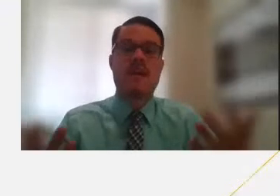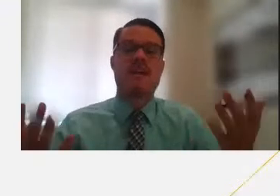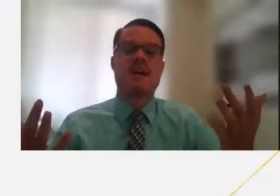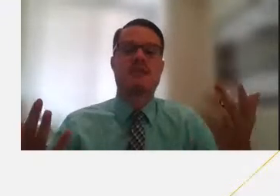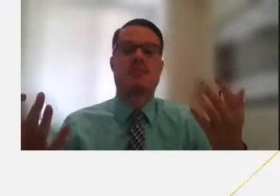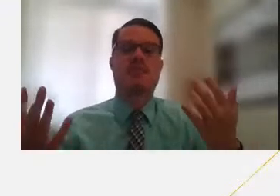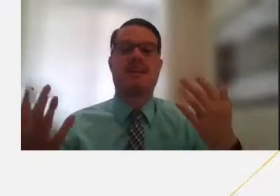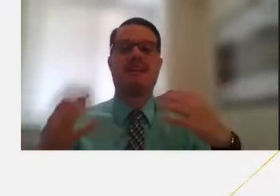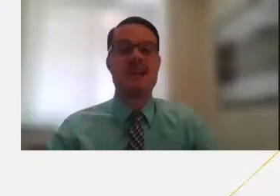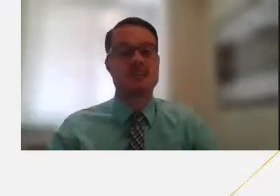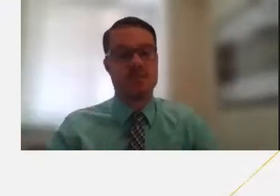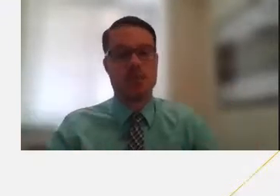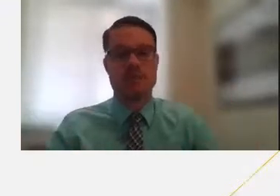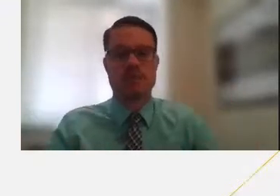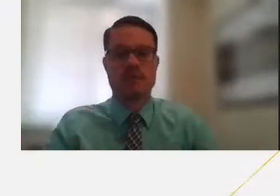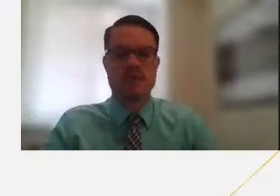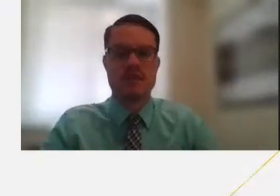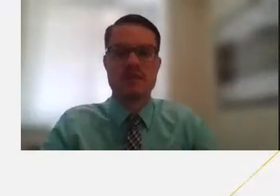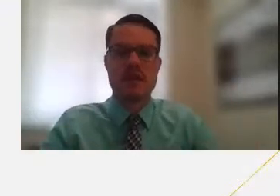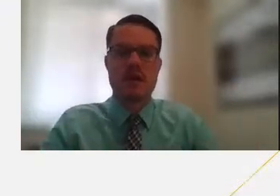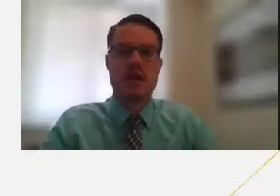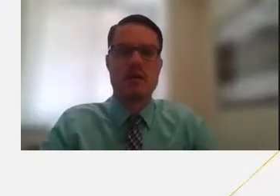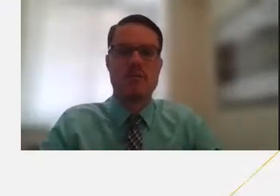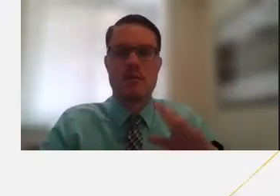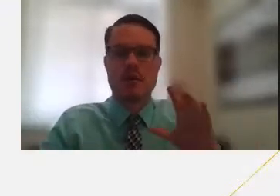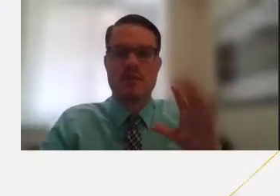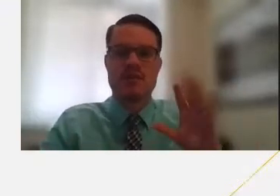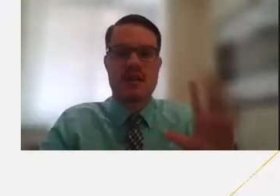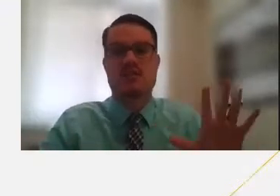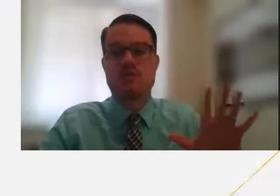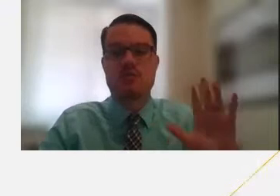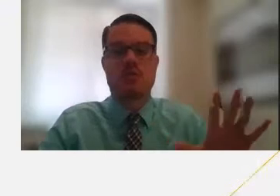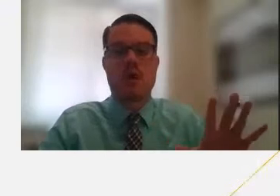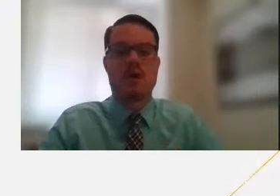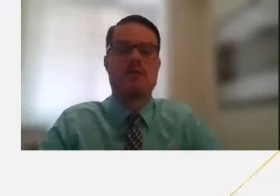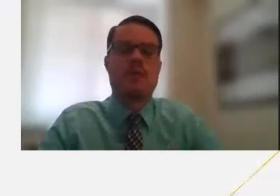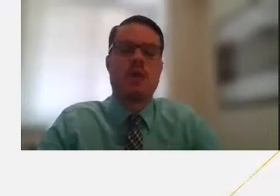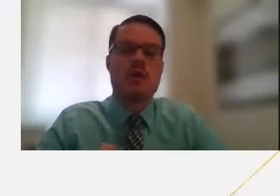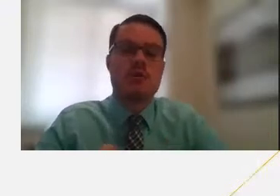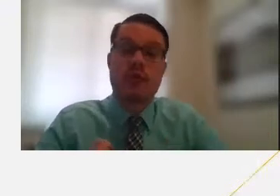but they can not provide less support and services than what these statutes require.